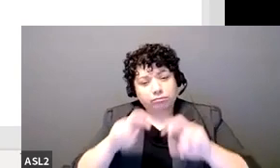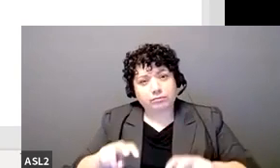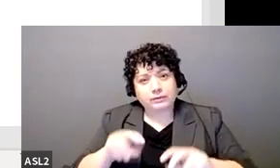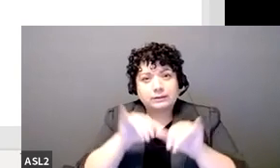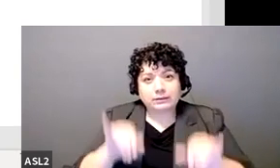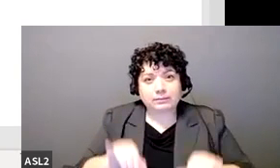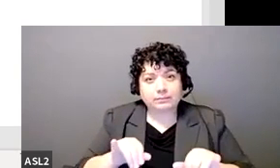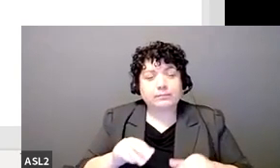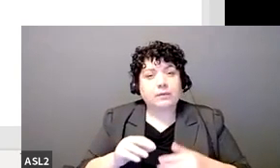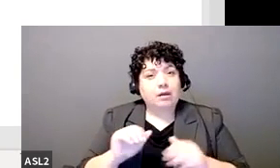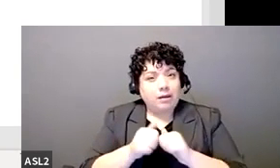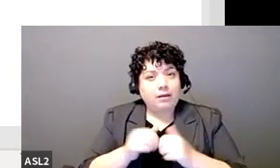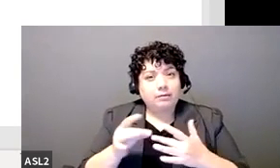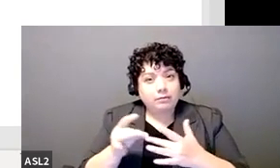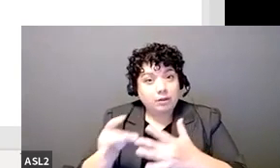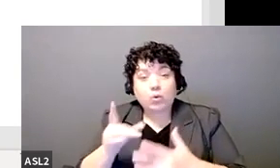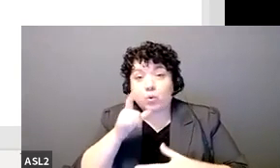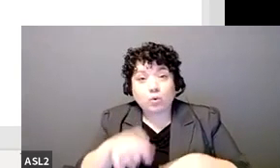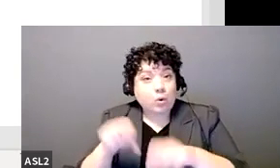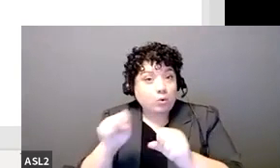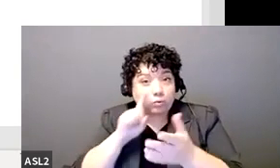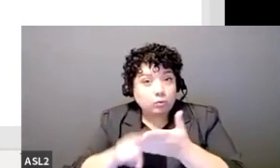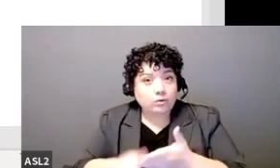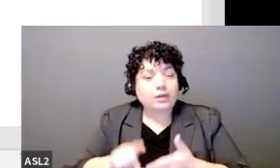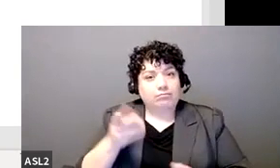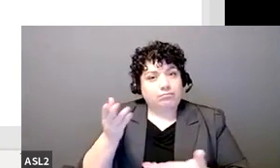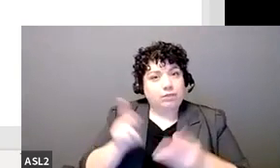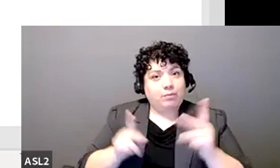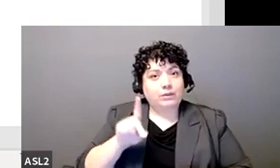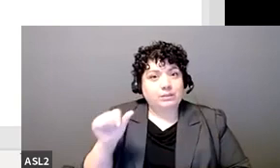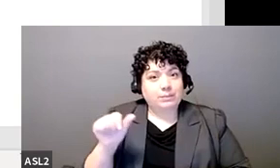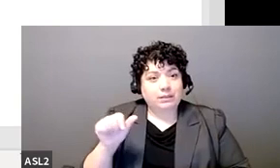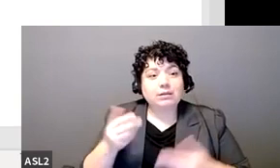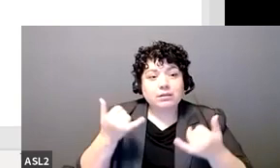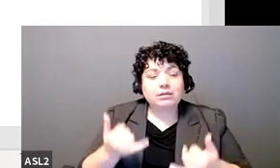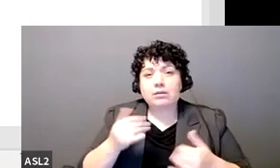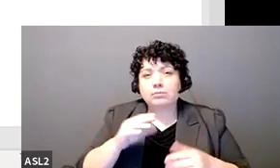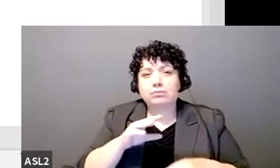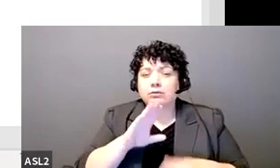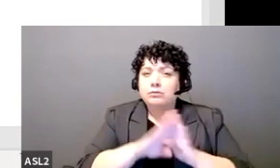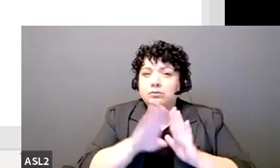people with disabilities across Canada they're developing working on a system navigator service